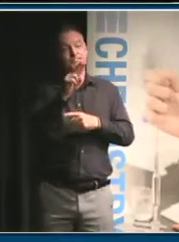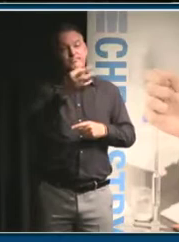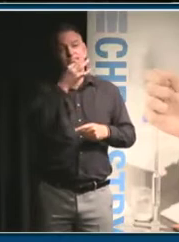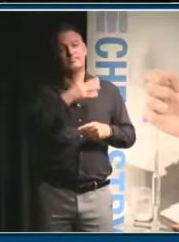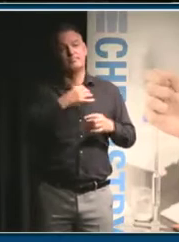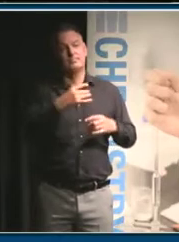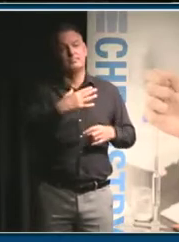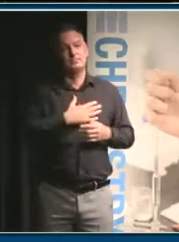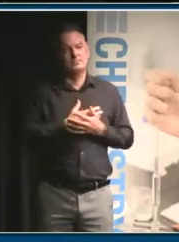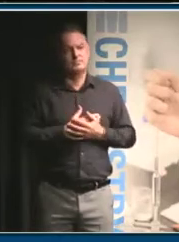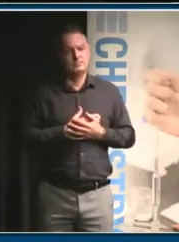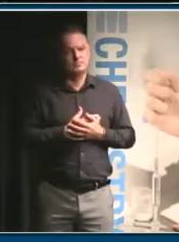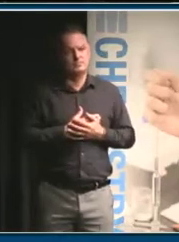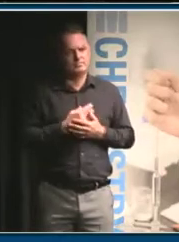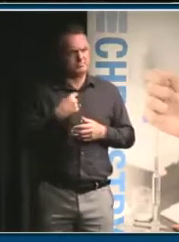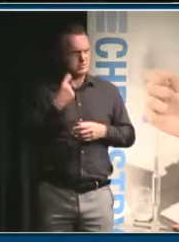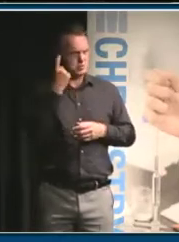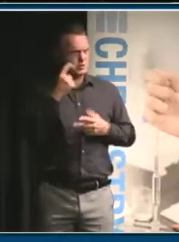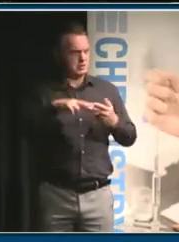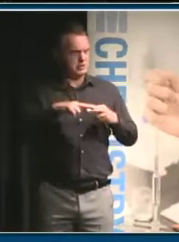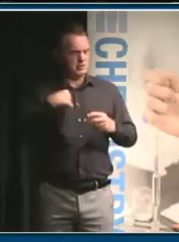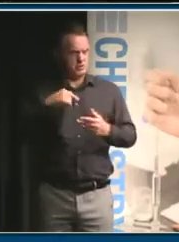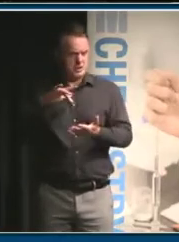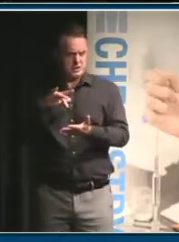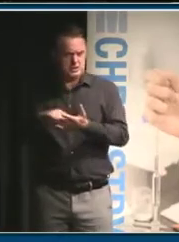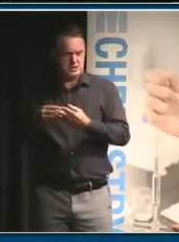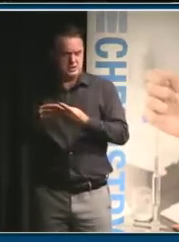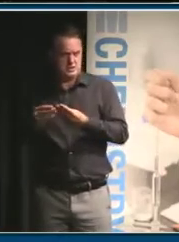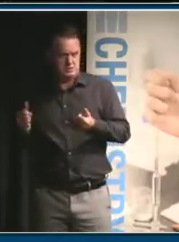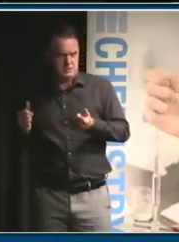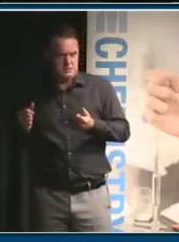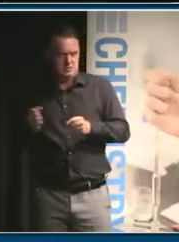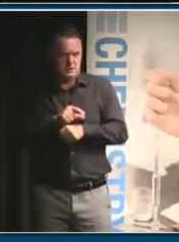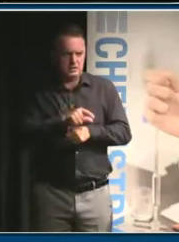what was something I touched caused my son's birth defect. I wonder, if heaven forbid,